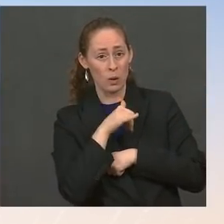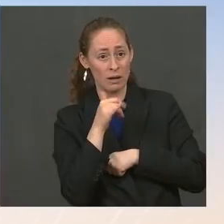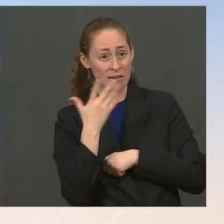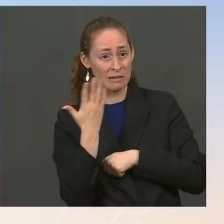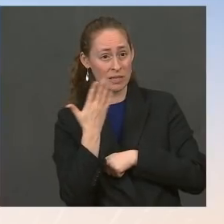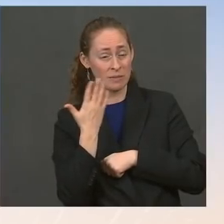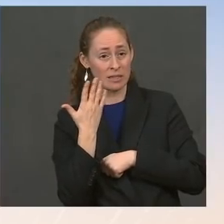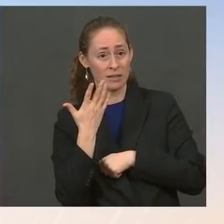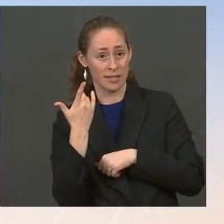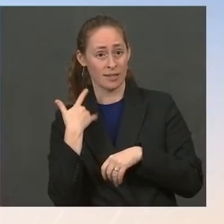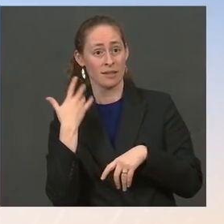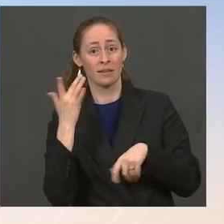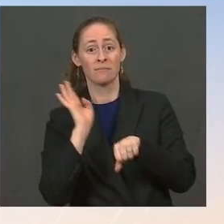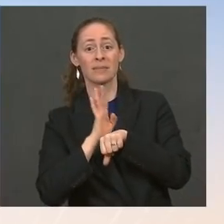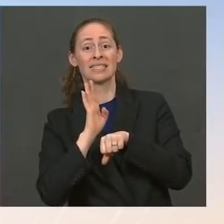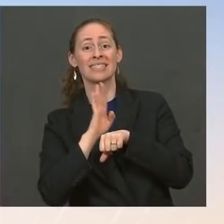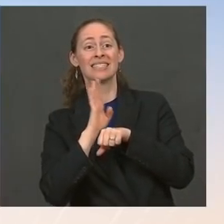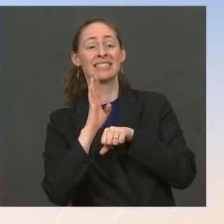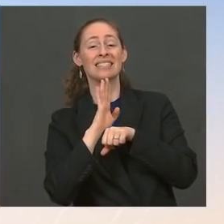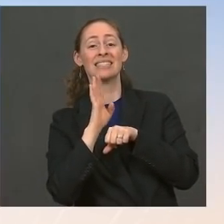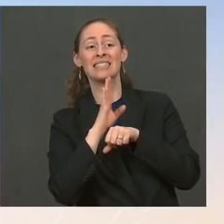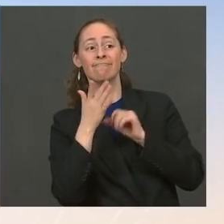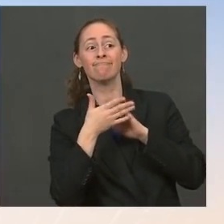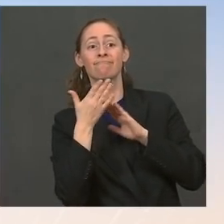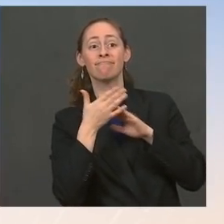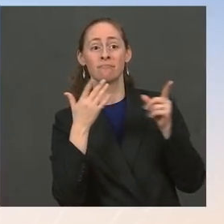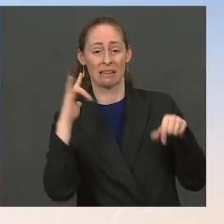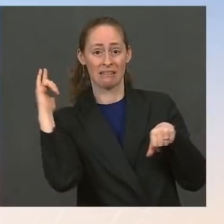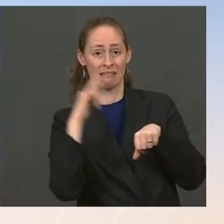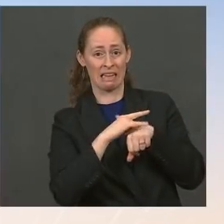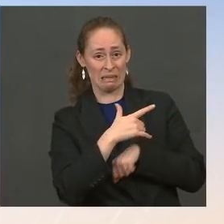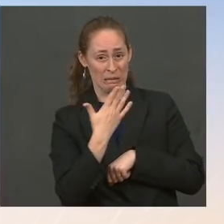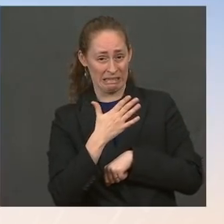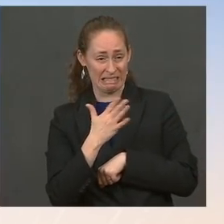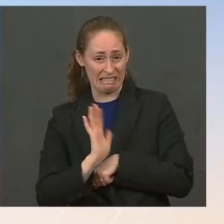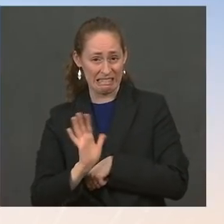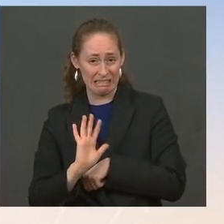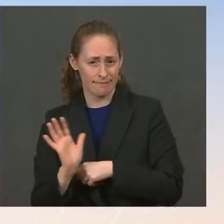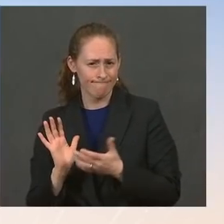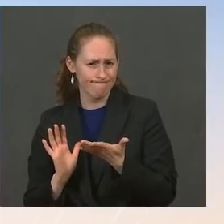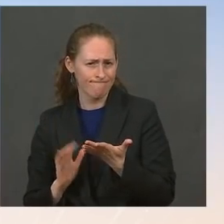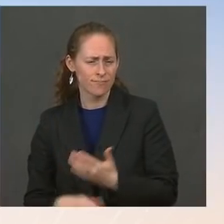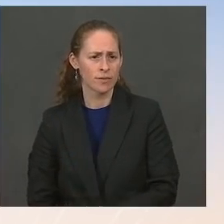Ms. Psaki: Well, as things have deteriorated there, we have taken strong measures to encourage Americans